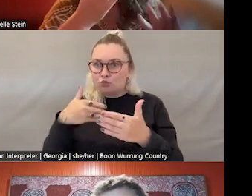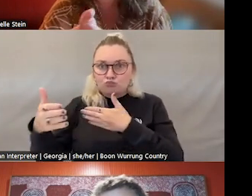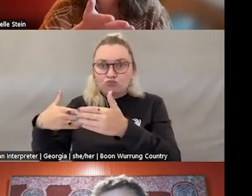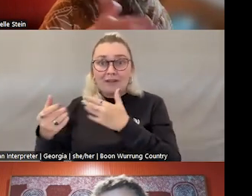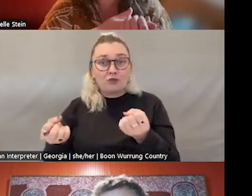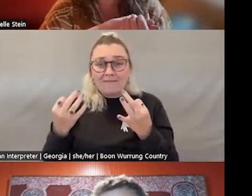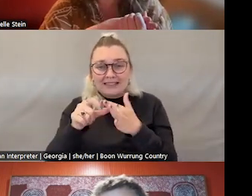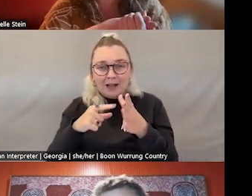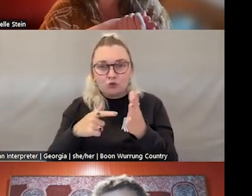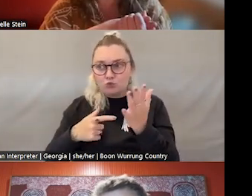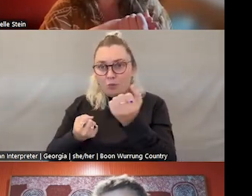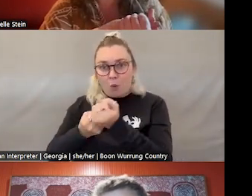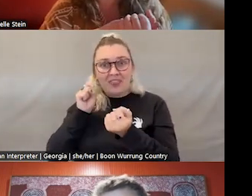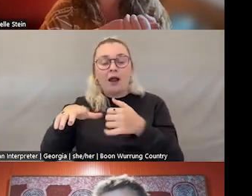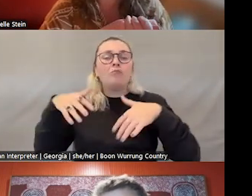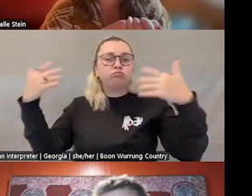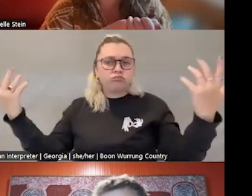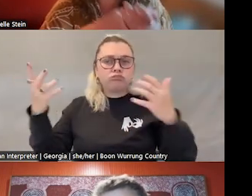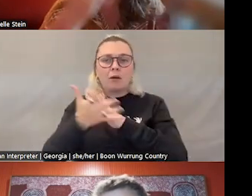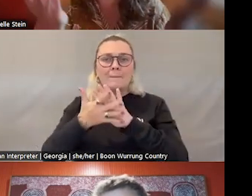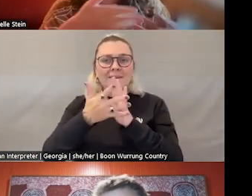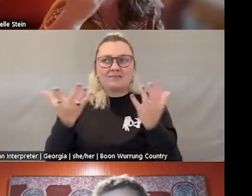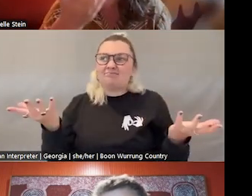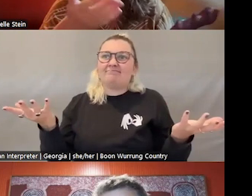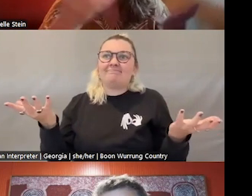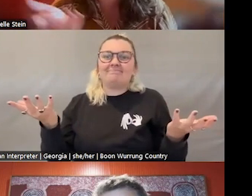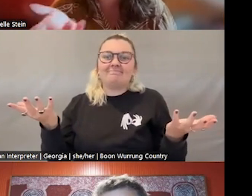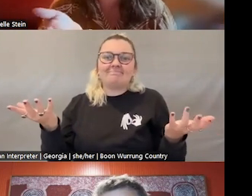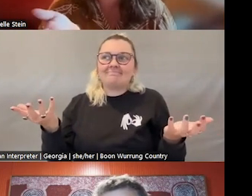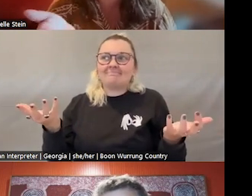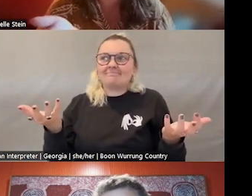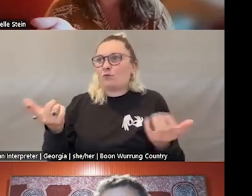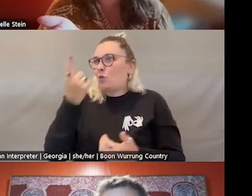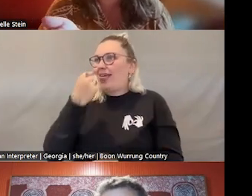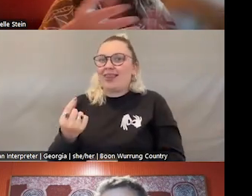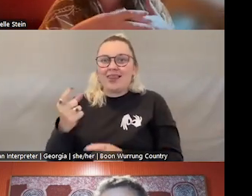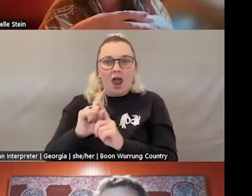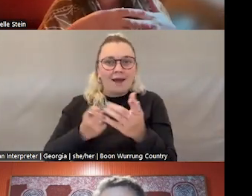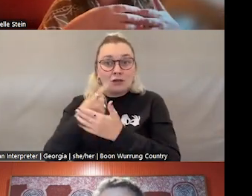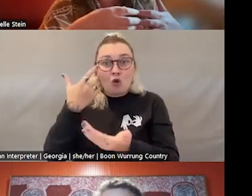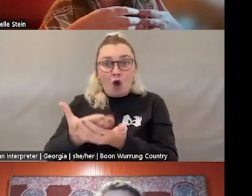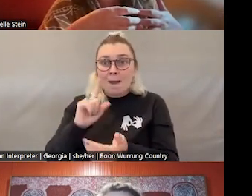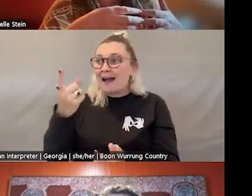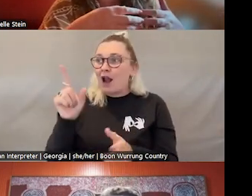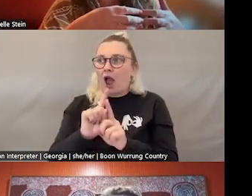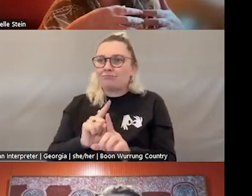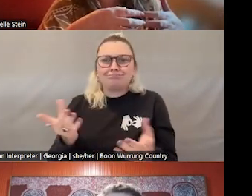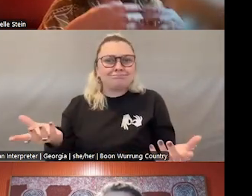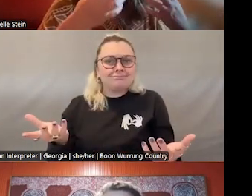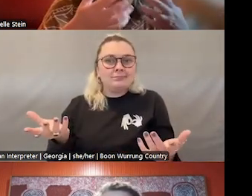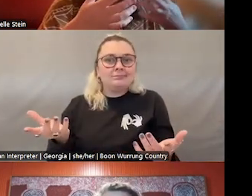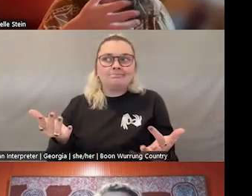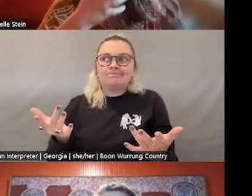to back that up, you can put these events on, it is just that it is not It might be